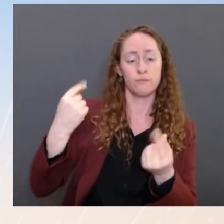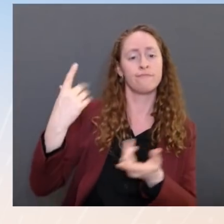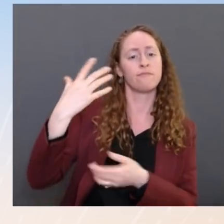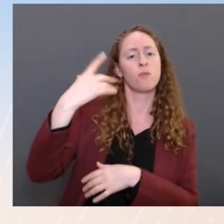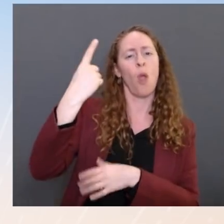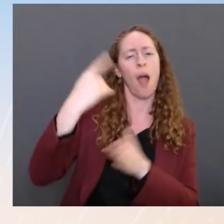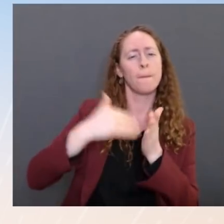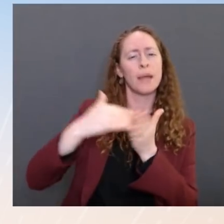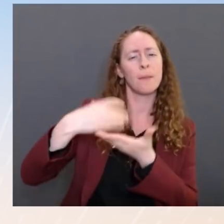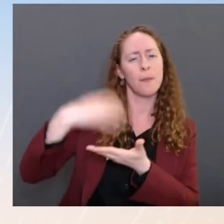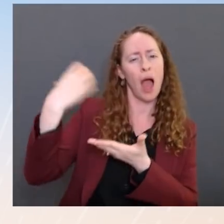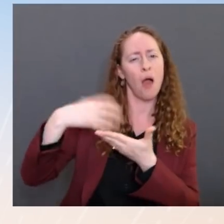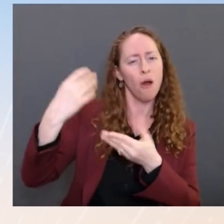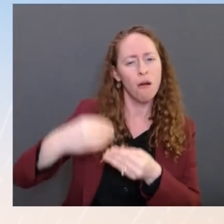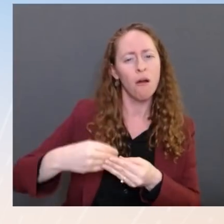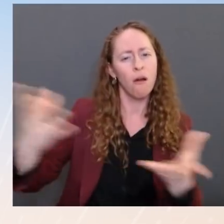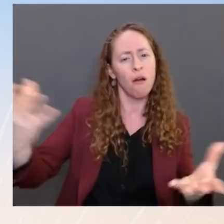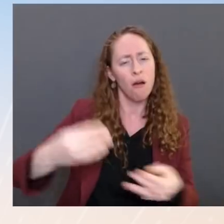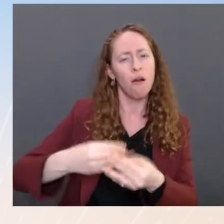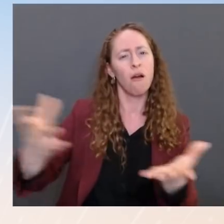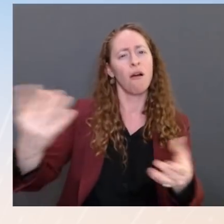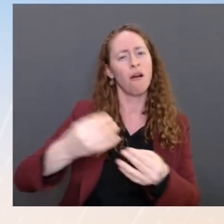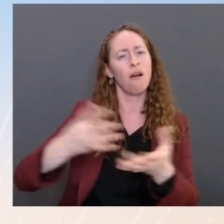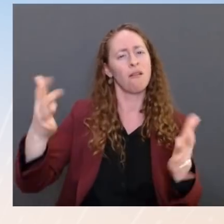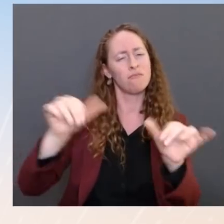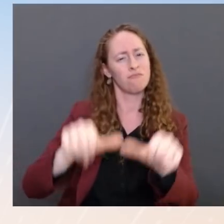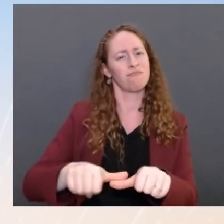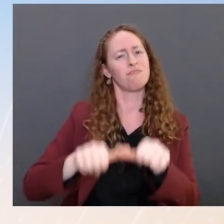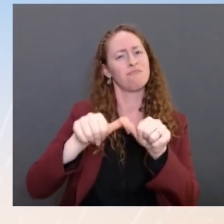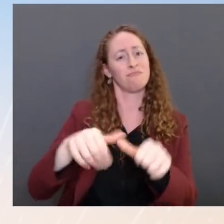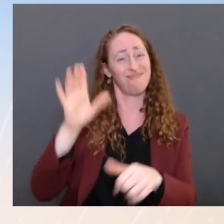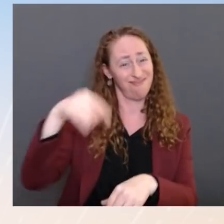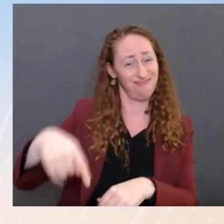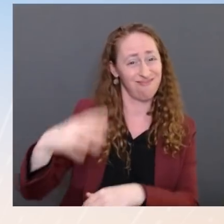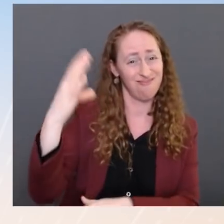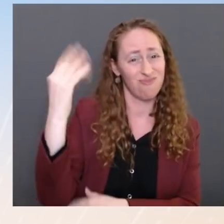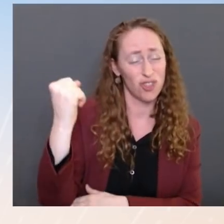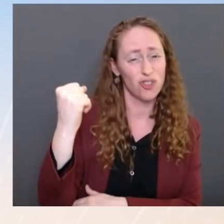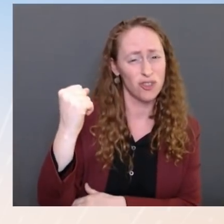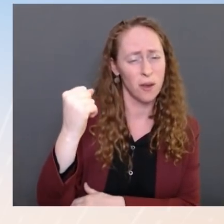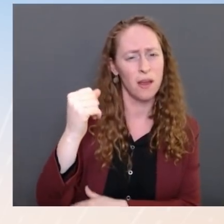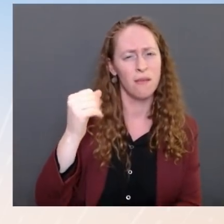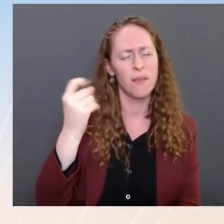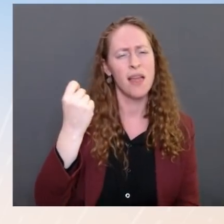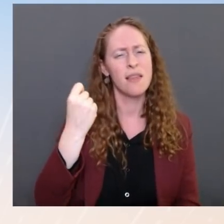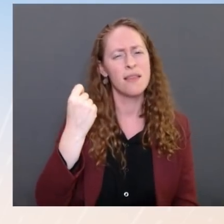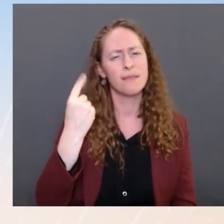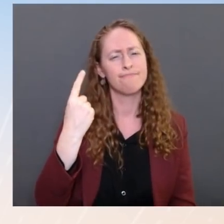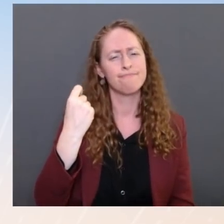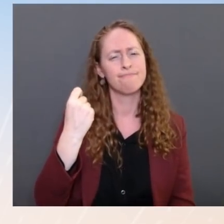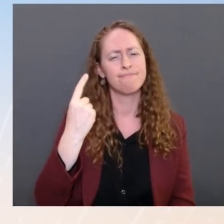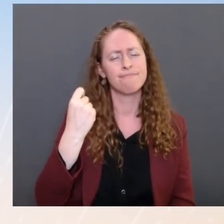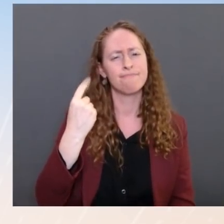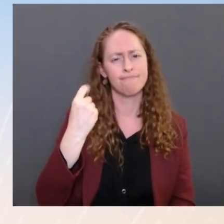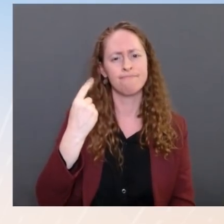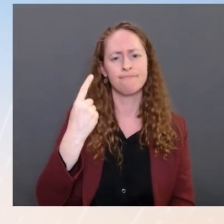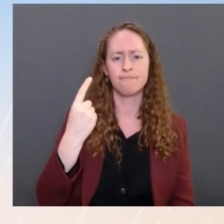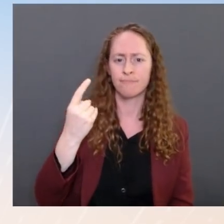This -- these specific actions were as a result of lack of industry interest and a -- and conflicting court rulings. Go ahead.